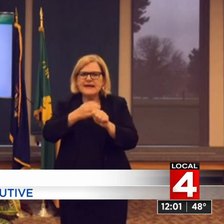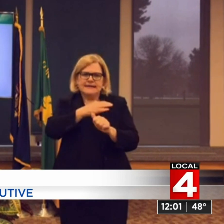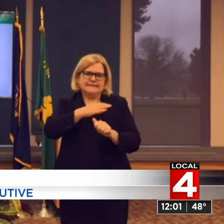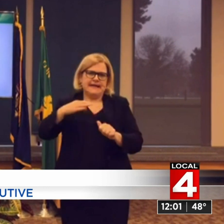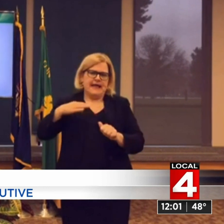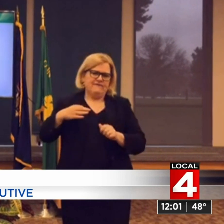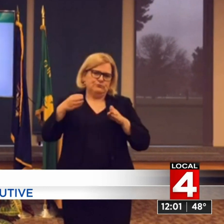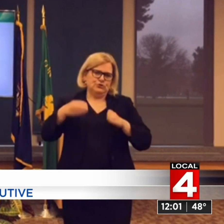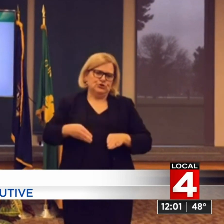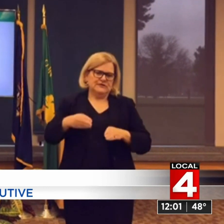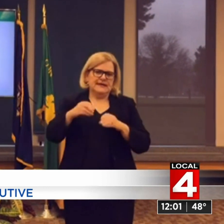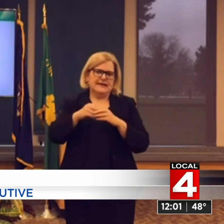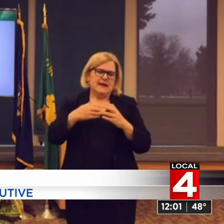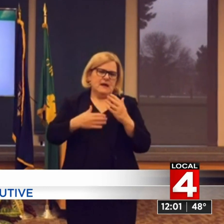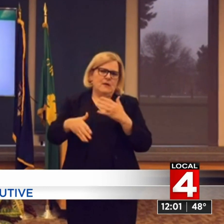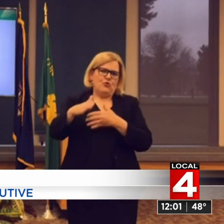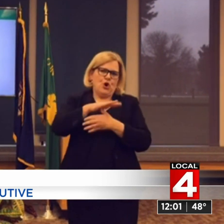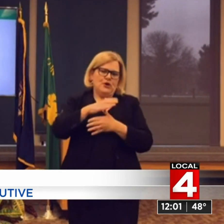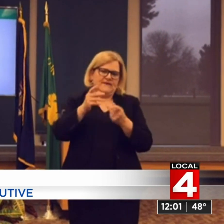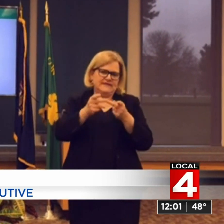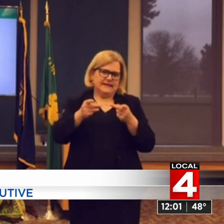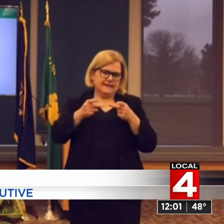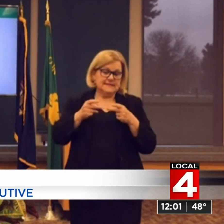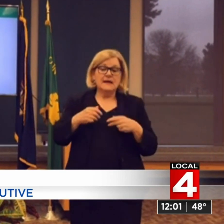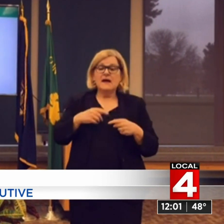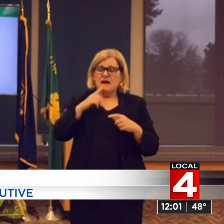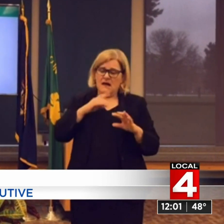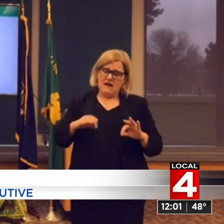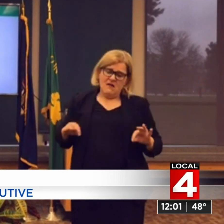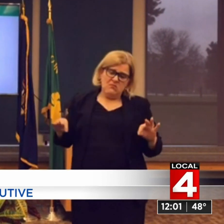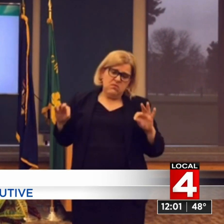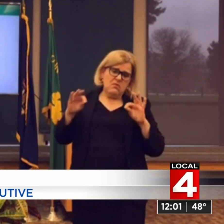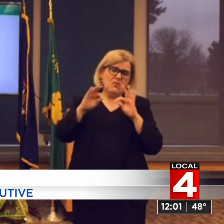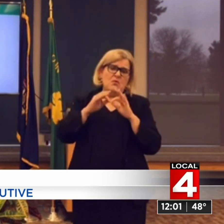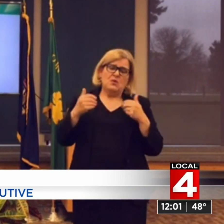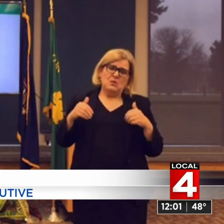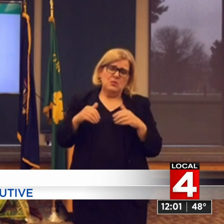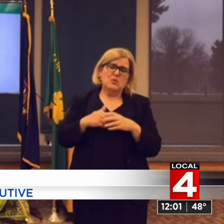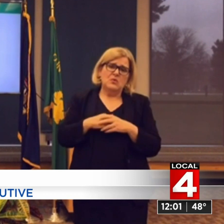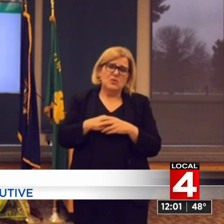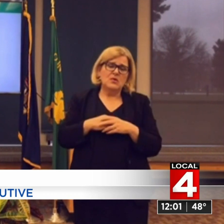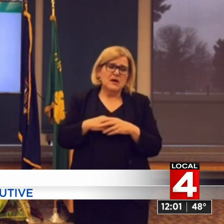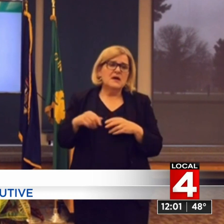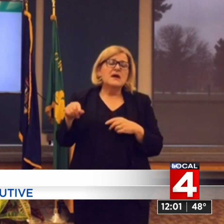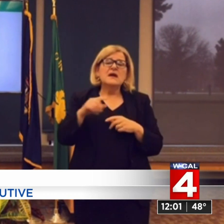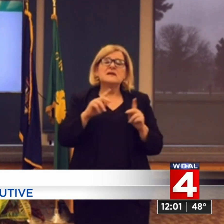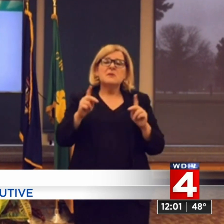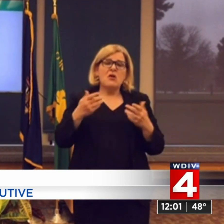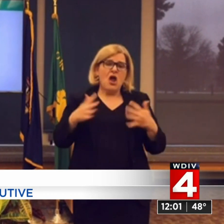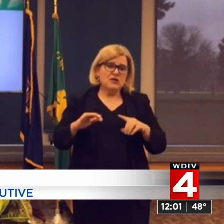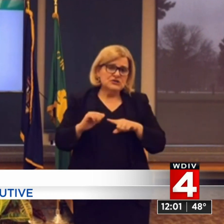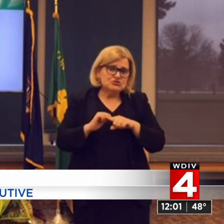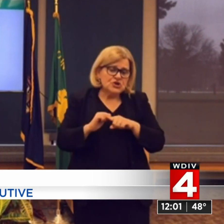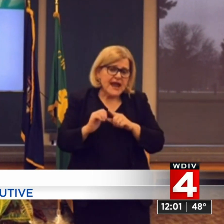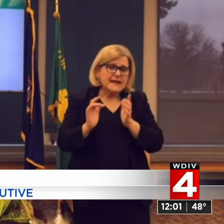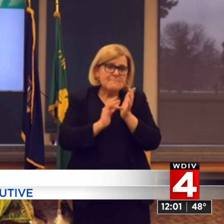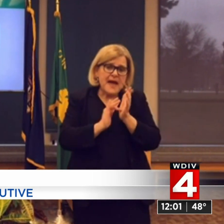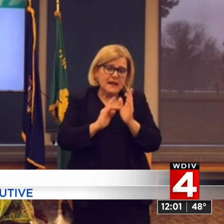LOOK FORWARD WITH THE LOCAL E.M.S. WORKERS TO TEST EVERY E.M.S. WORKERS TO TEST EVERY RESIDENT AND STAFF MEMBER IN RESIDENT AND STAFF MEMBER IN OUR PRIORITY FACILITIES. OUR PRIORITY FACILITIES. THIS IS CRITICALLY THIS IS CRITICALLY IMPORTANT.